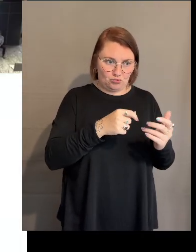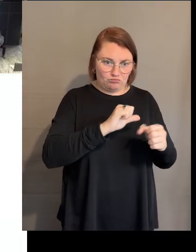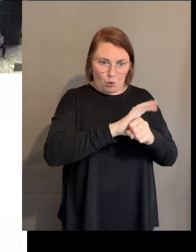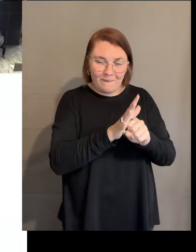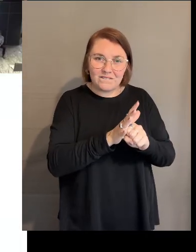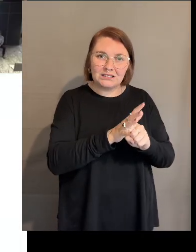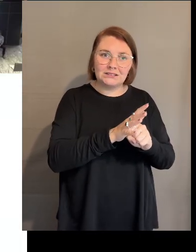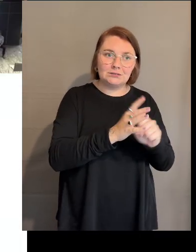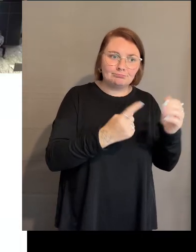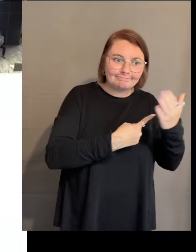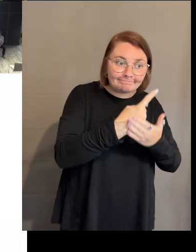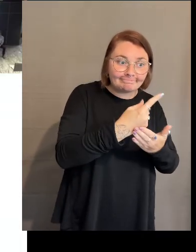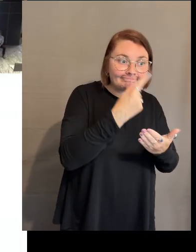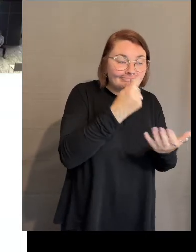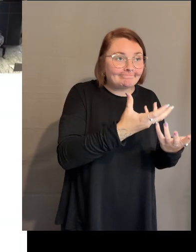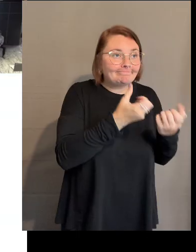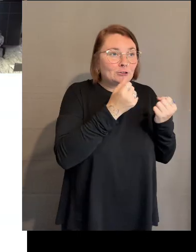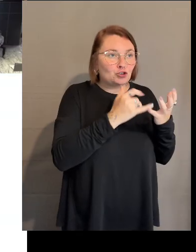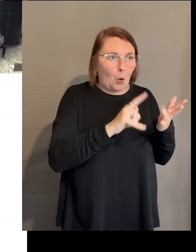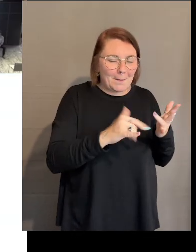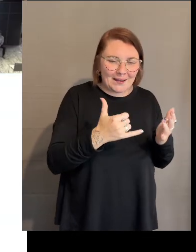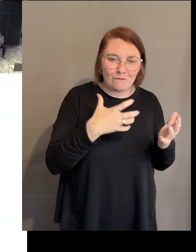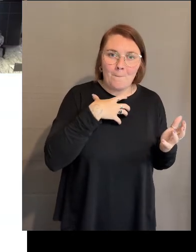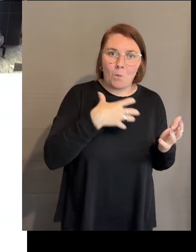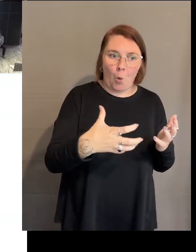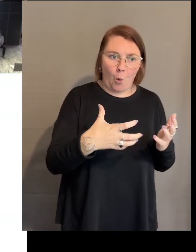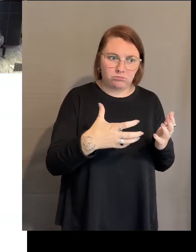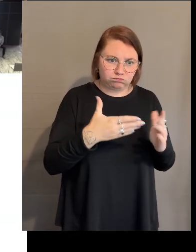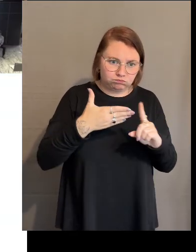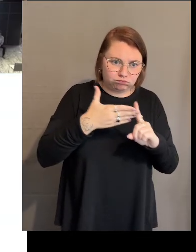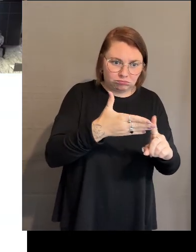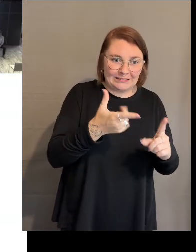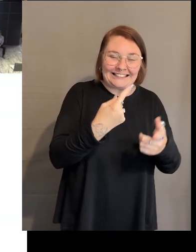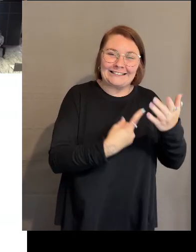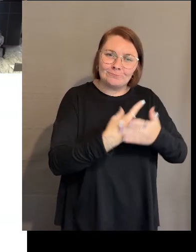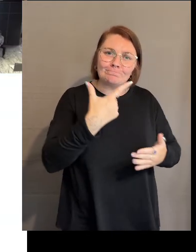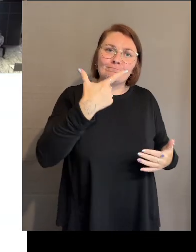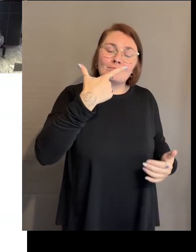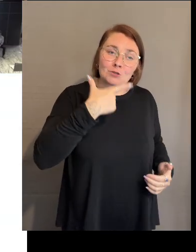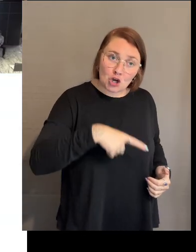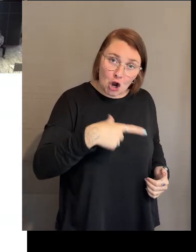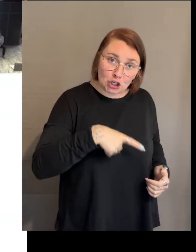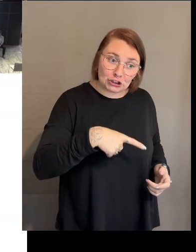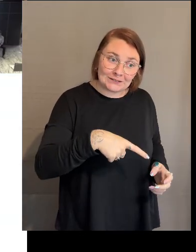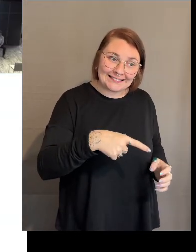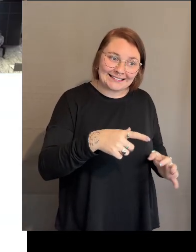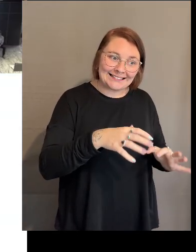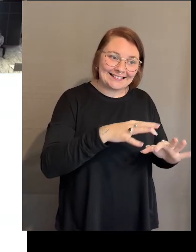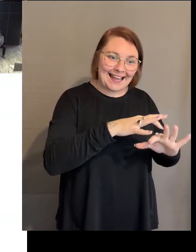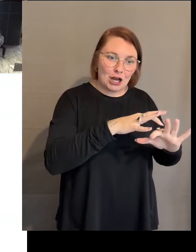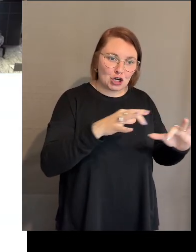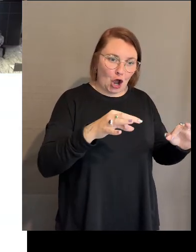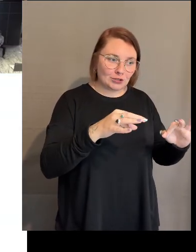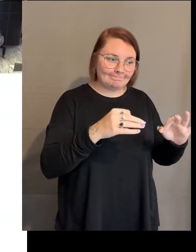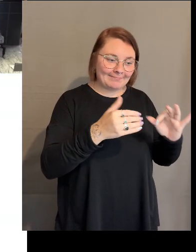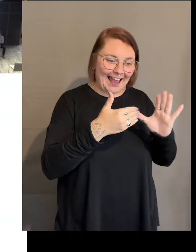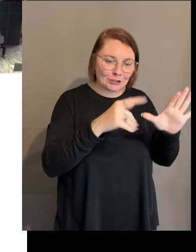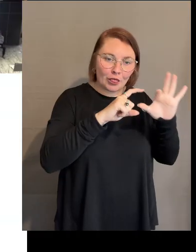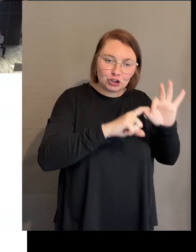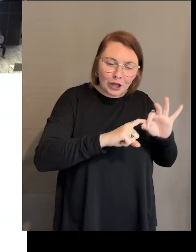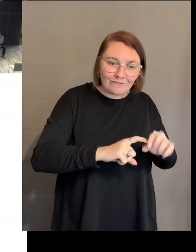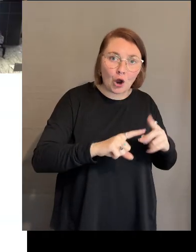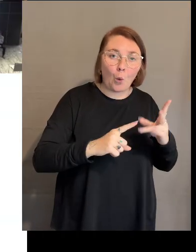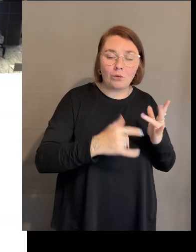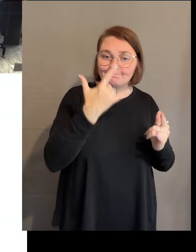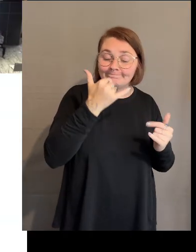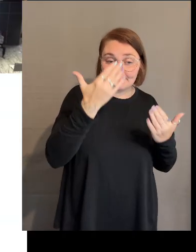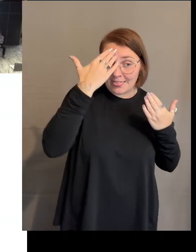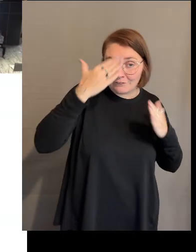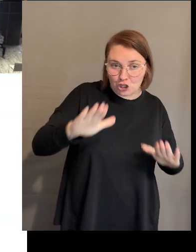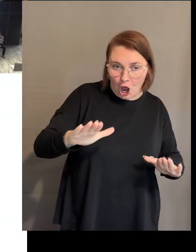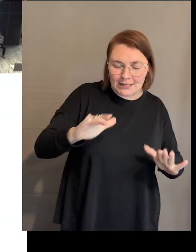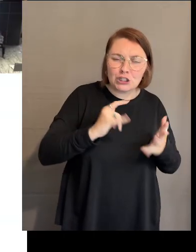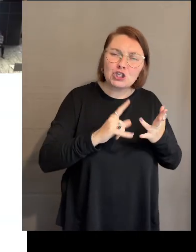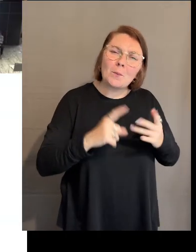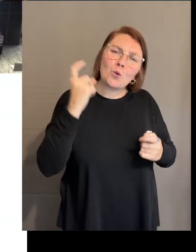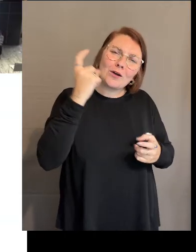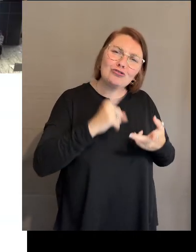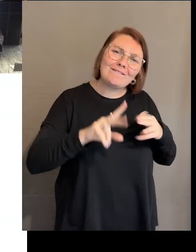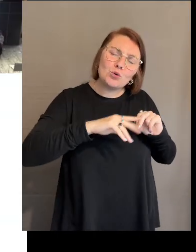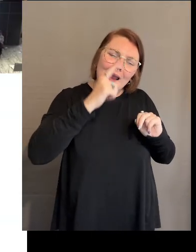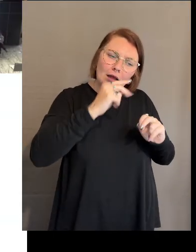And so you might have more attrition, either because they don't answer the survey, or unfortunately they've died. And so I wonder whether or not you could look at differential attrition